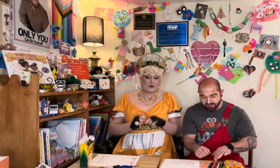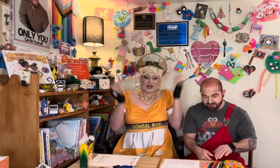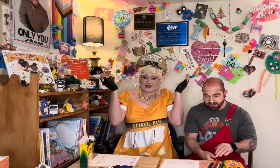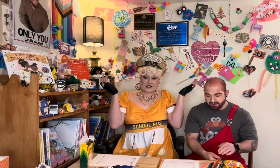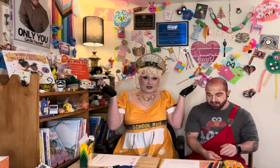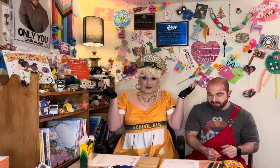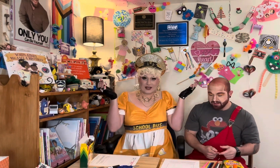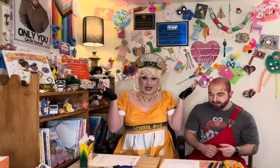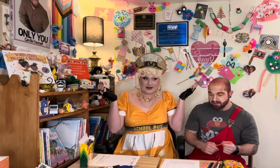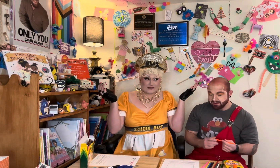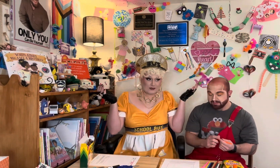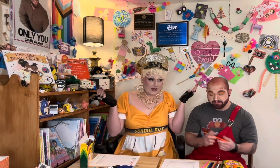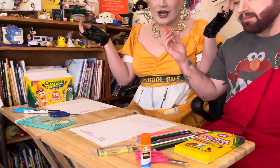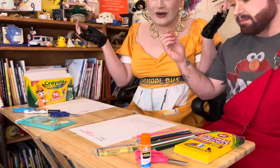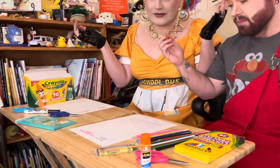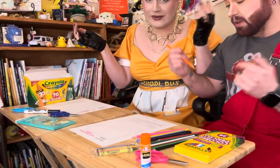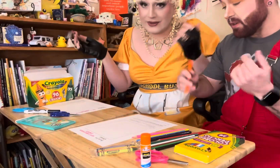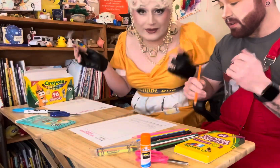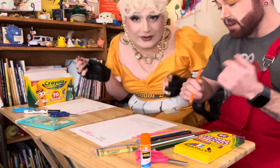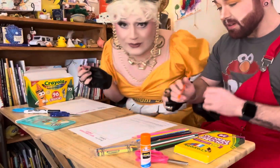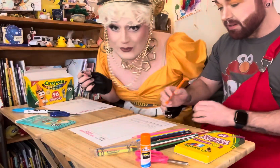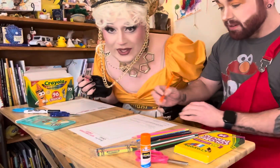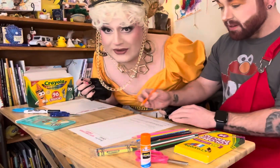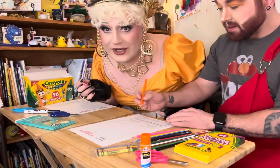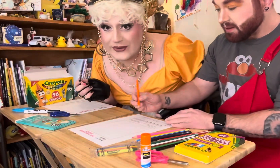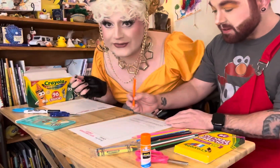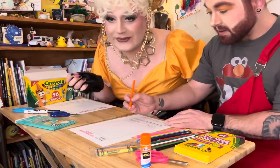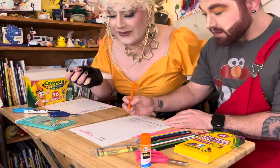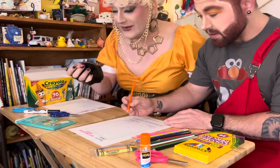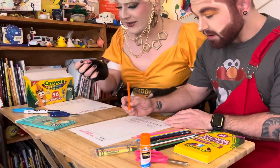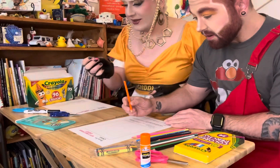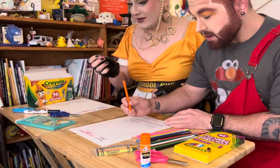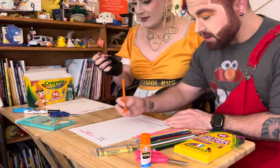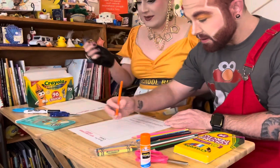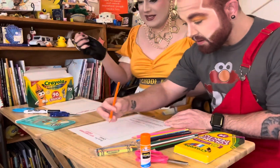What is the circle and the line? We don't know. BUSTER: We don't know yet. CALI: We don't know. BUSTER: Let's see. CALI: I'm